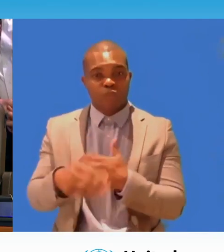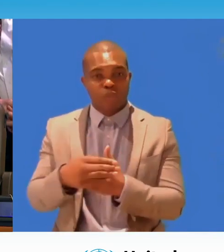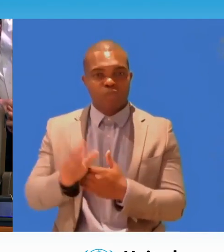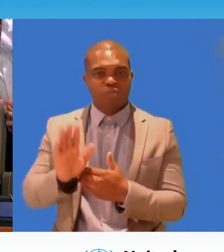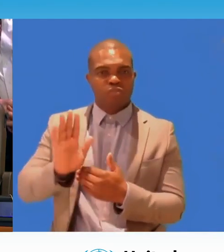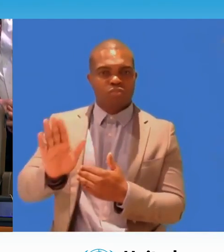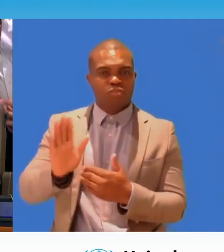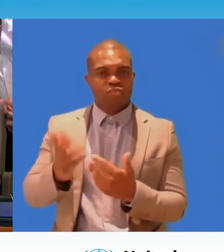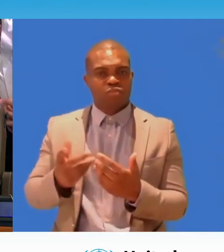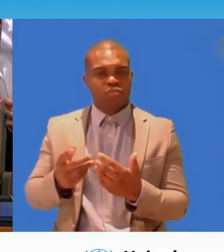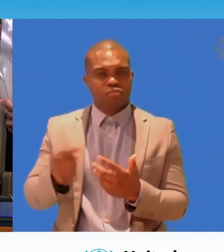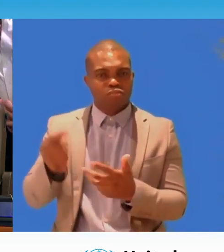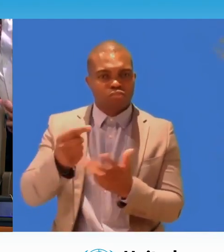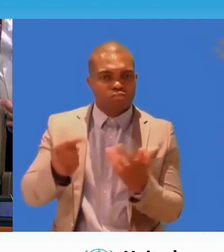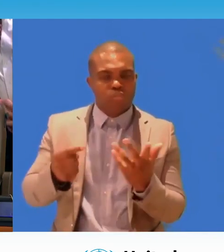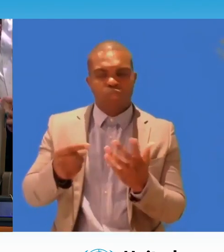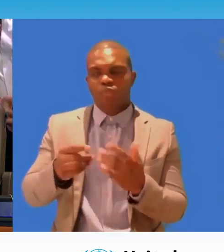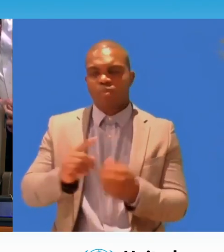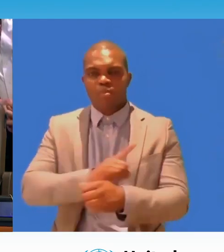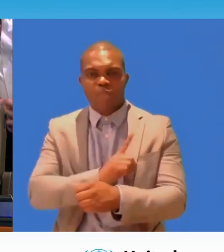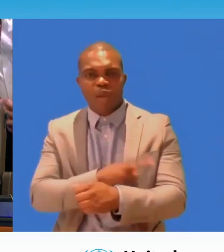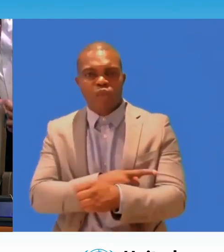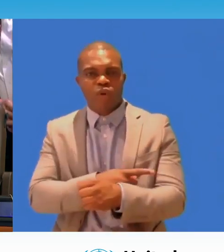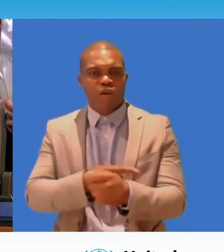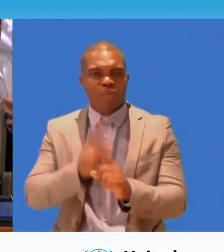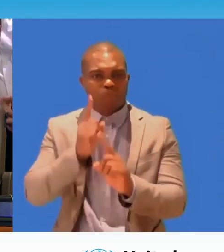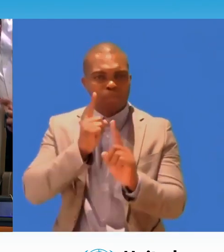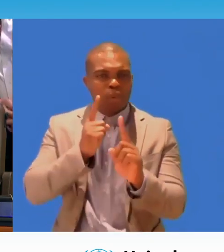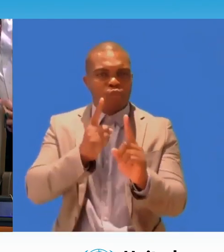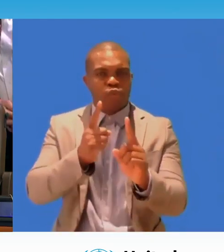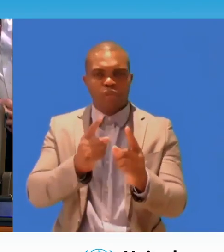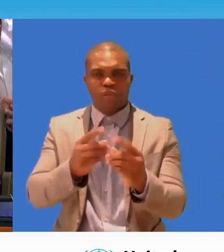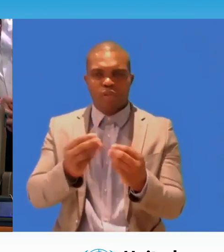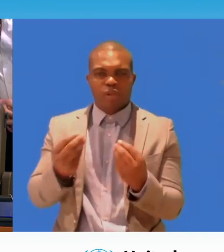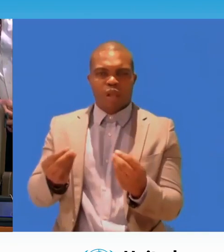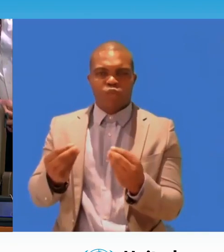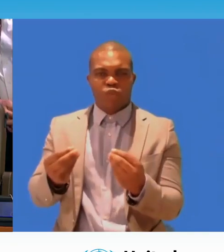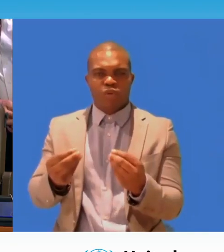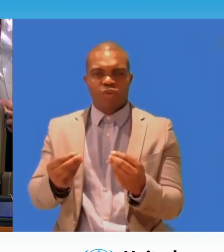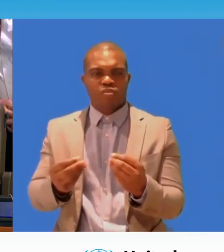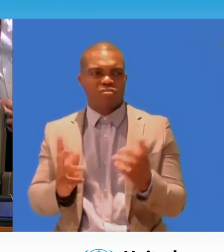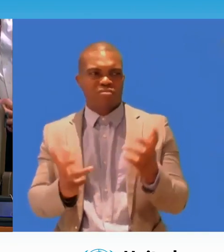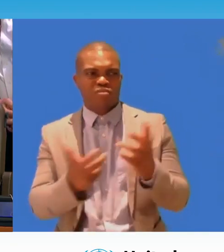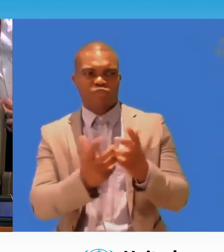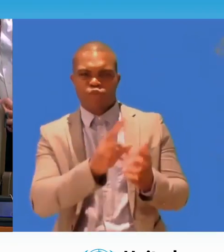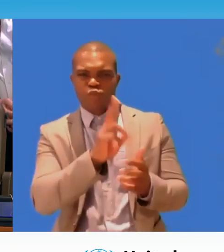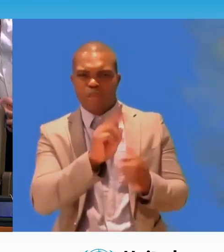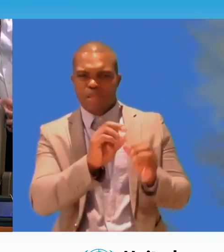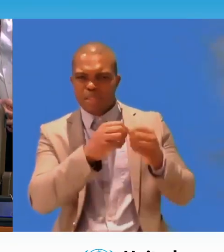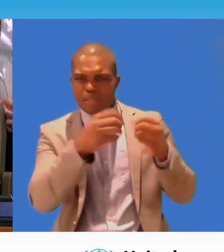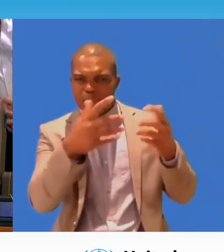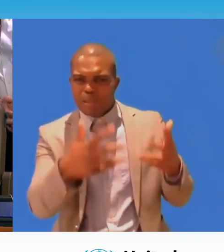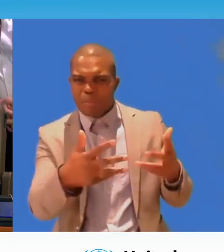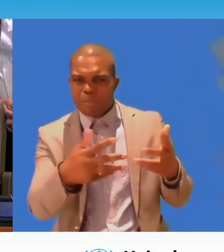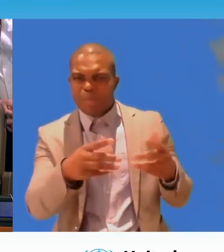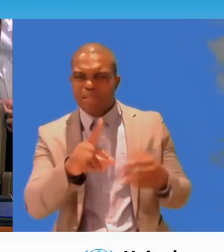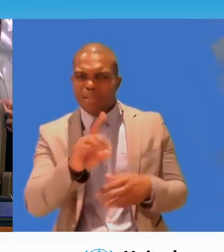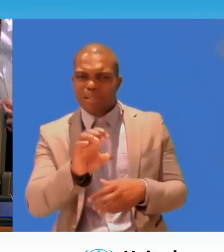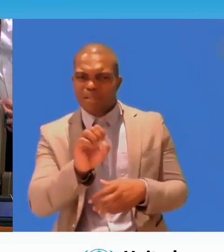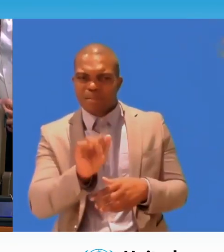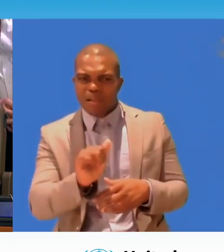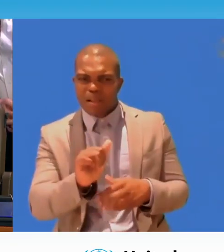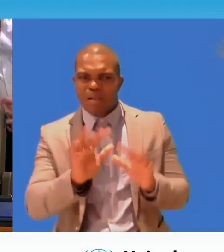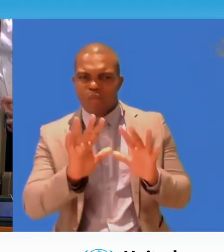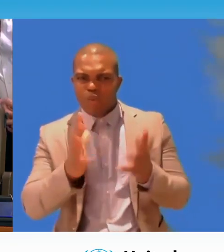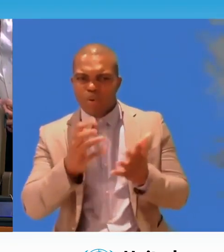system Desa World Bank and other stakeholders to build persons of disabilities purpose as a living